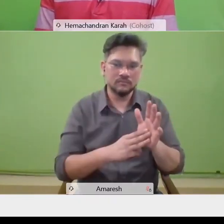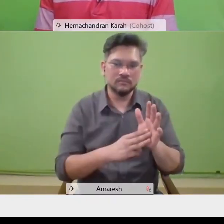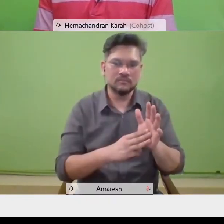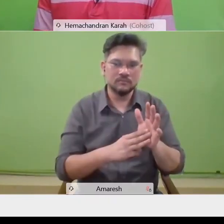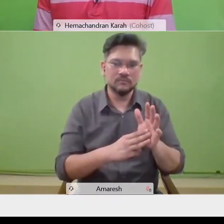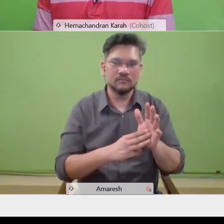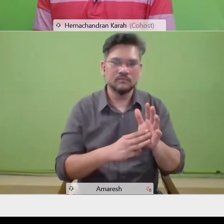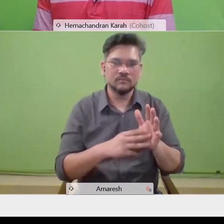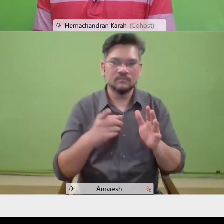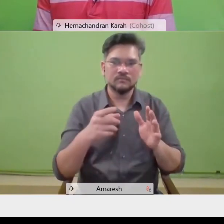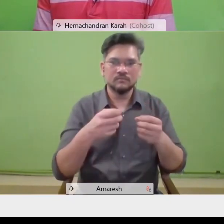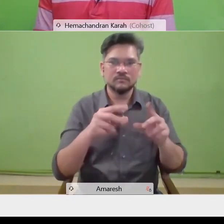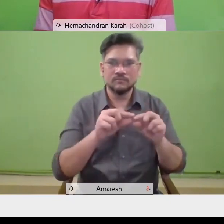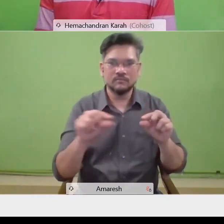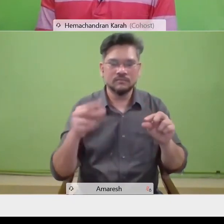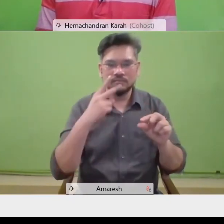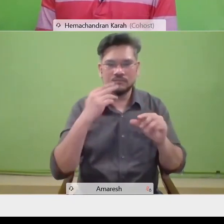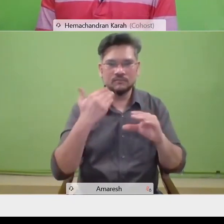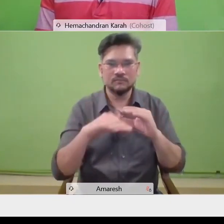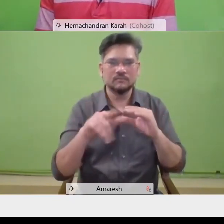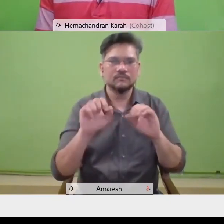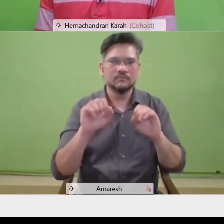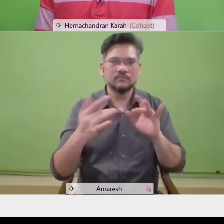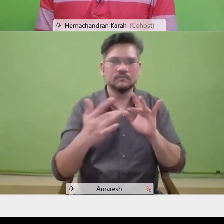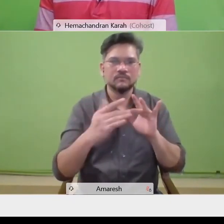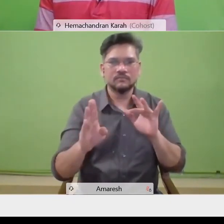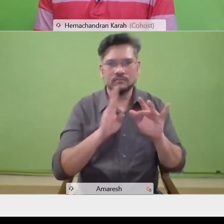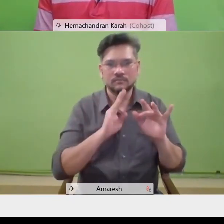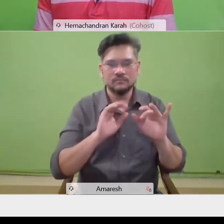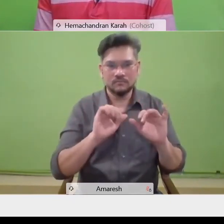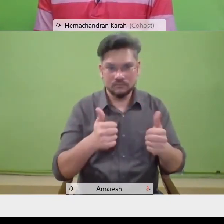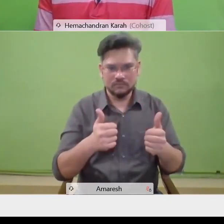one number one at gmail dot Com okay so if any of the issues or any